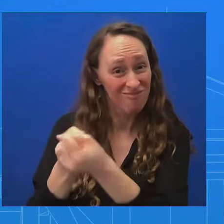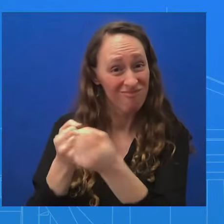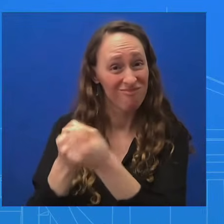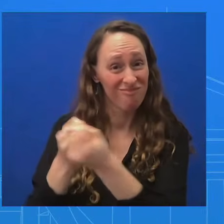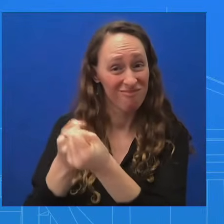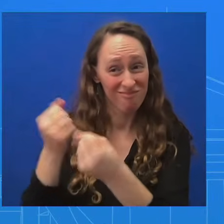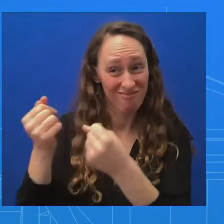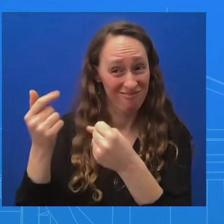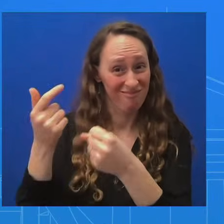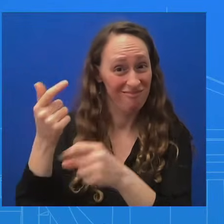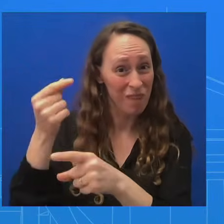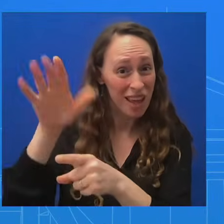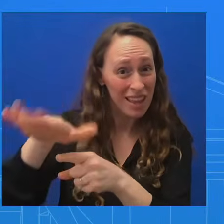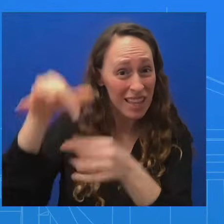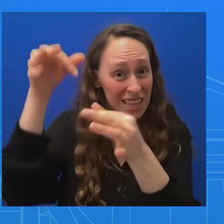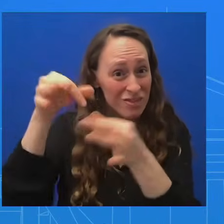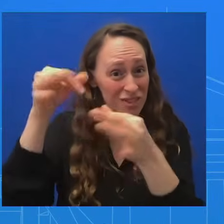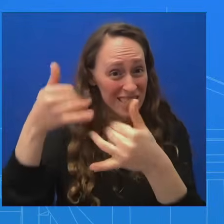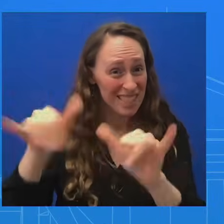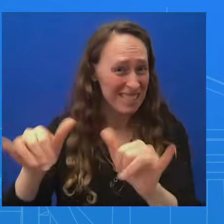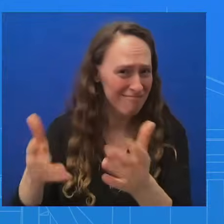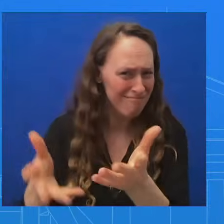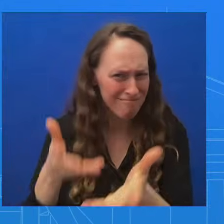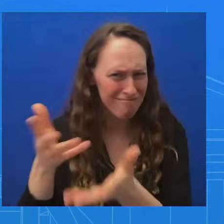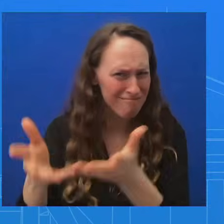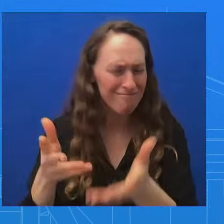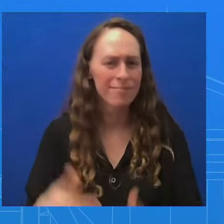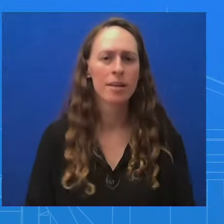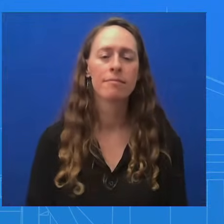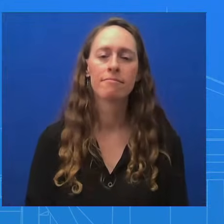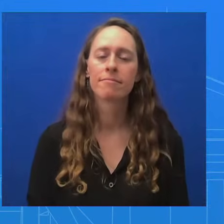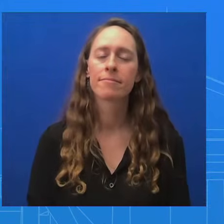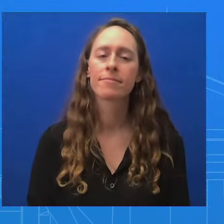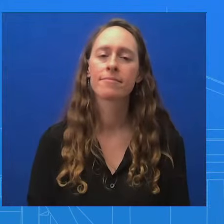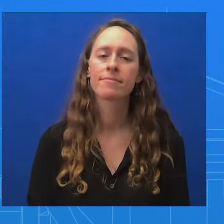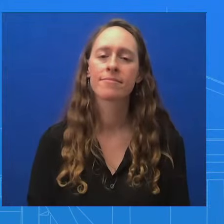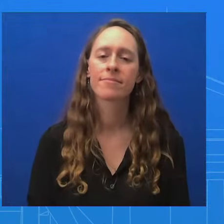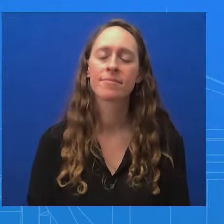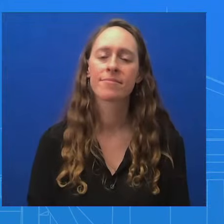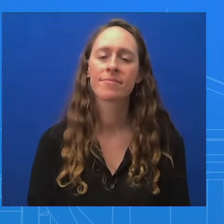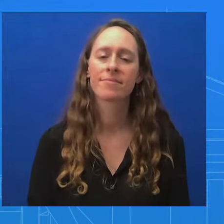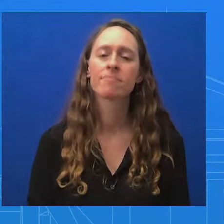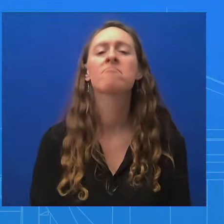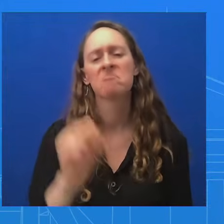which is, obviously, making sure that Israel has the capabilities it needs, and that continues.